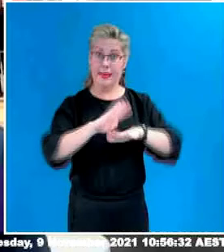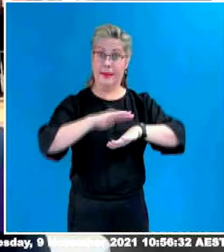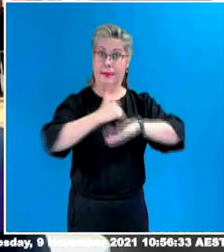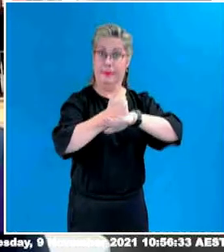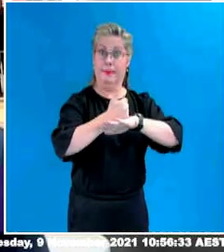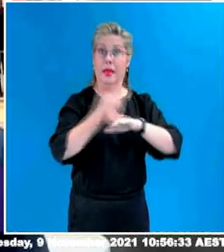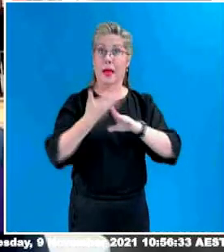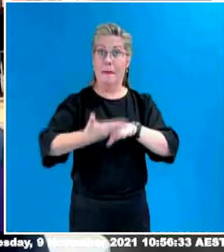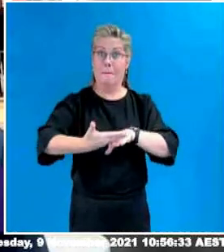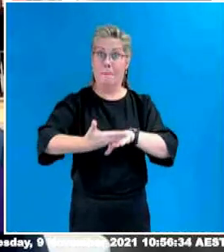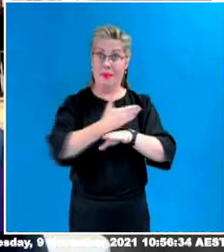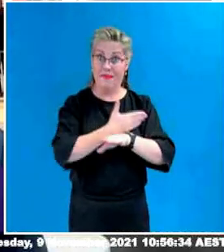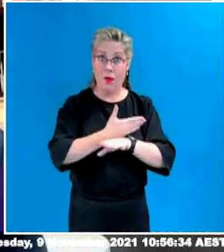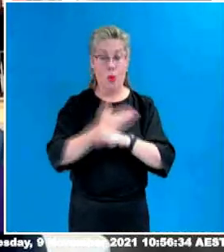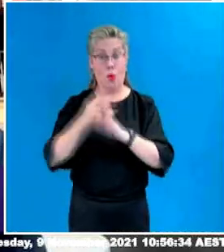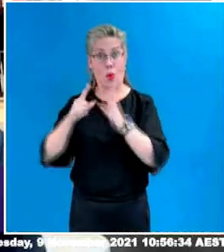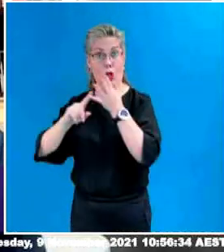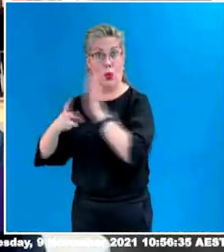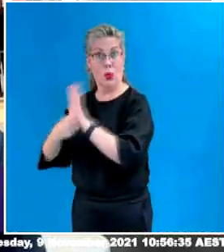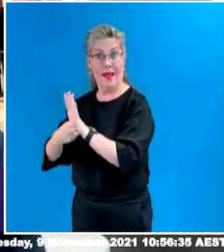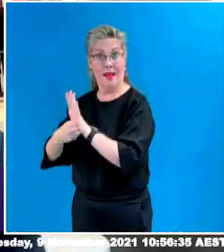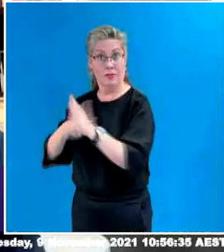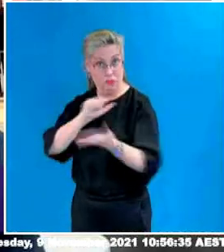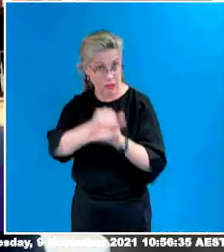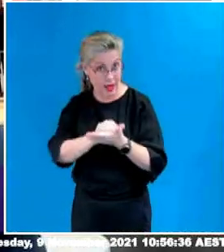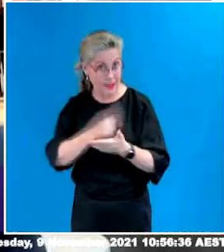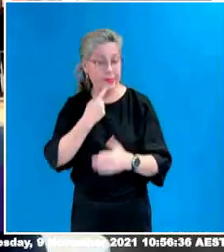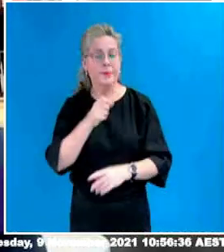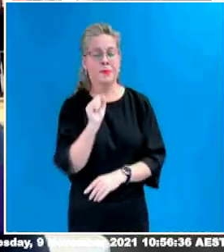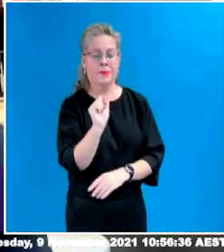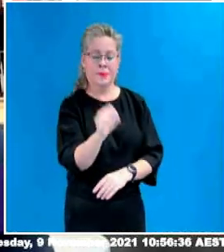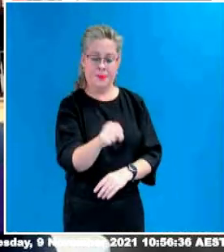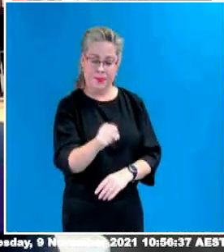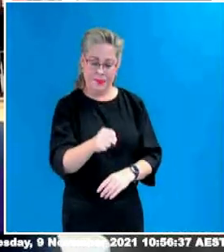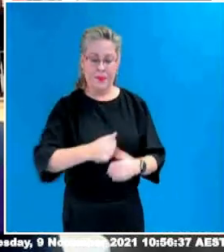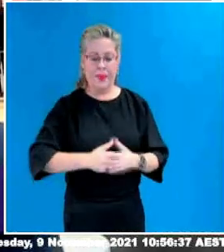the only international body with this tripartite structure, where governments,